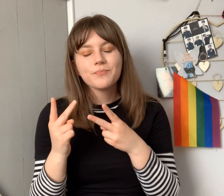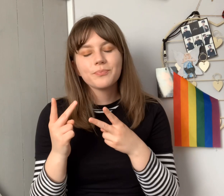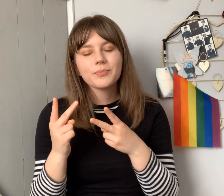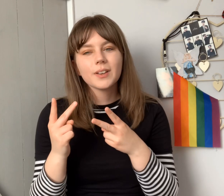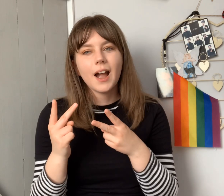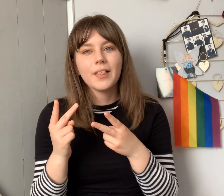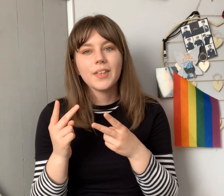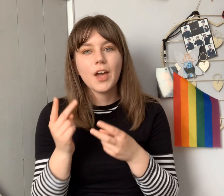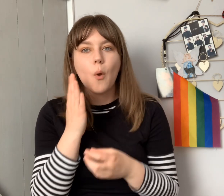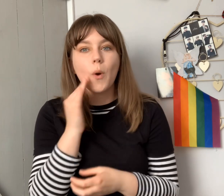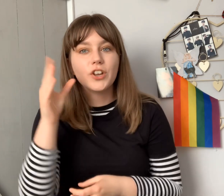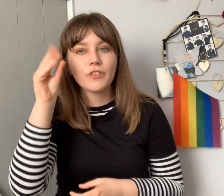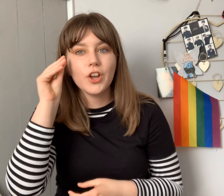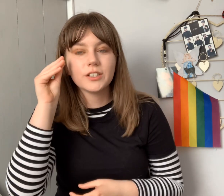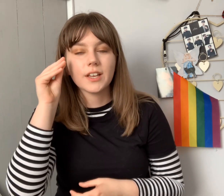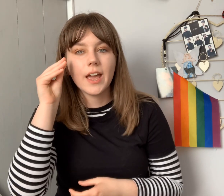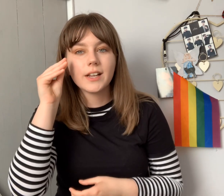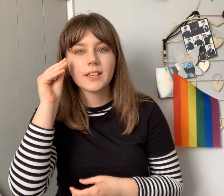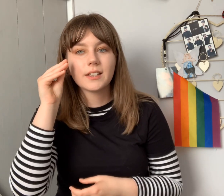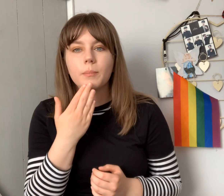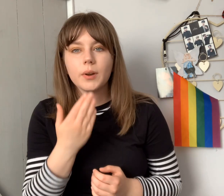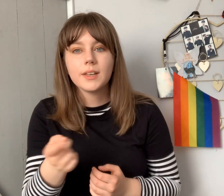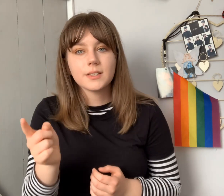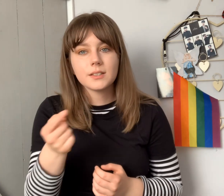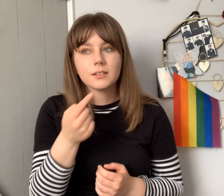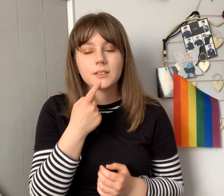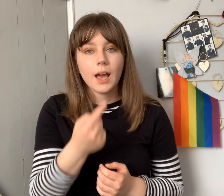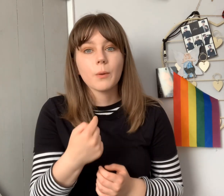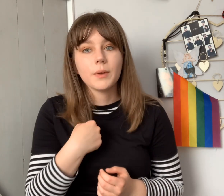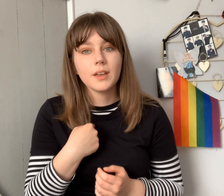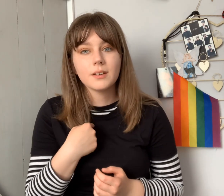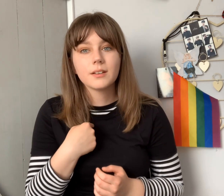and then when you have learnt it, please tell me